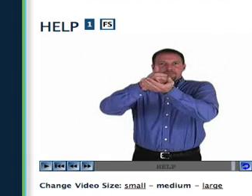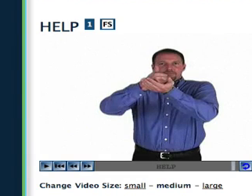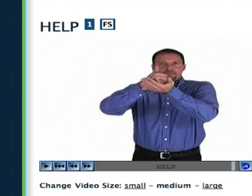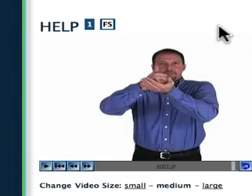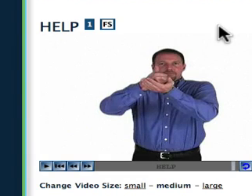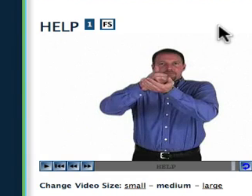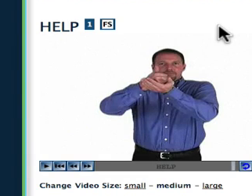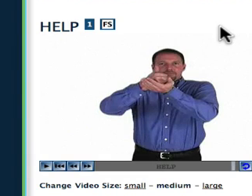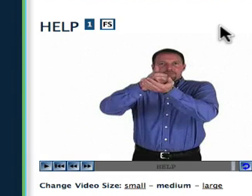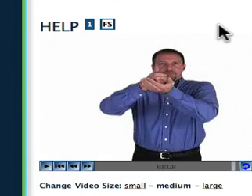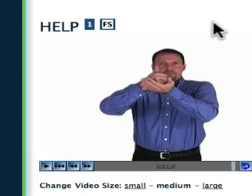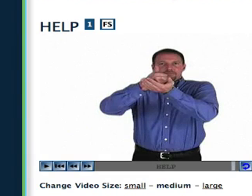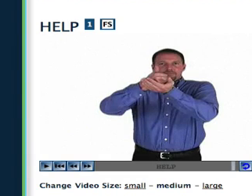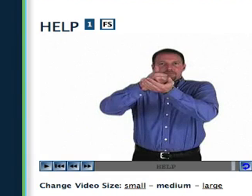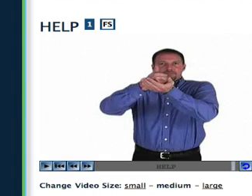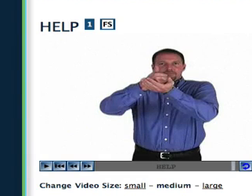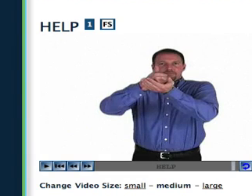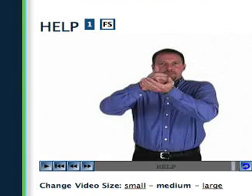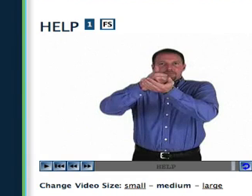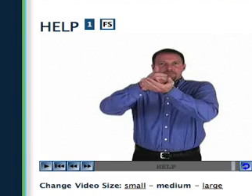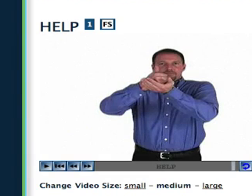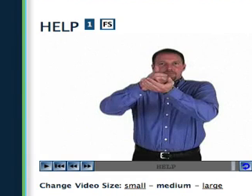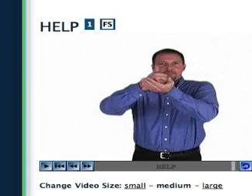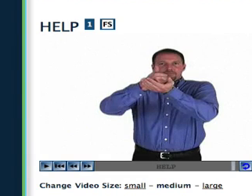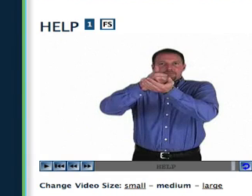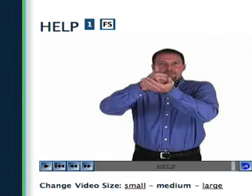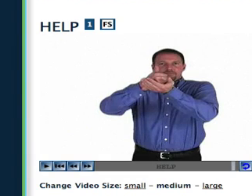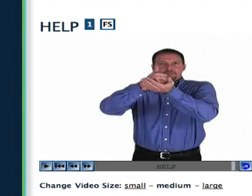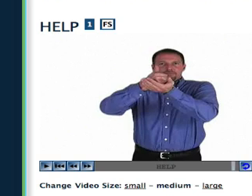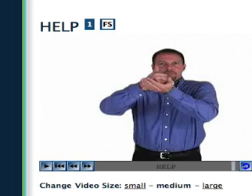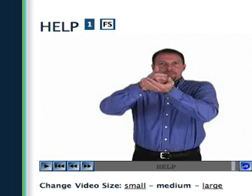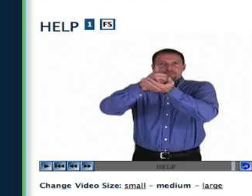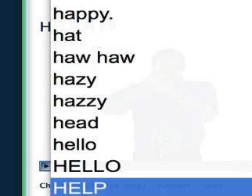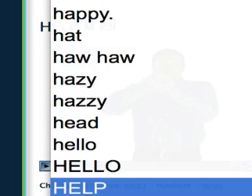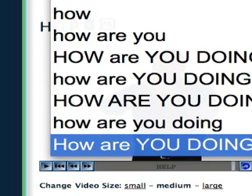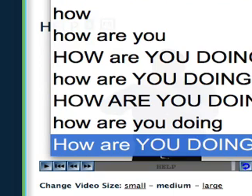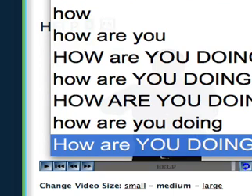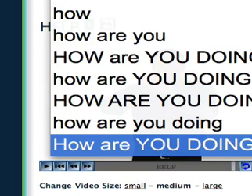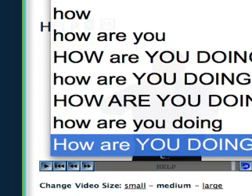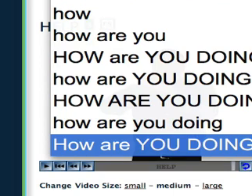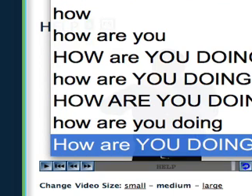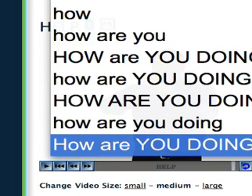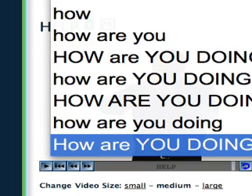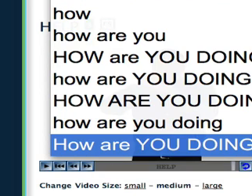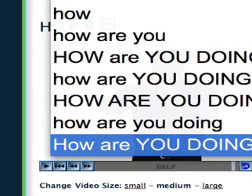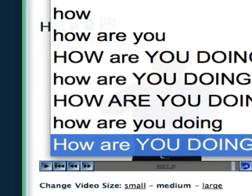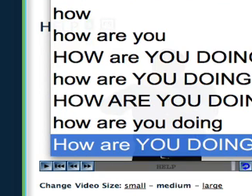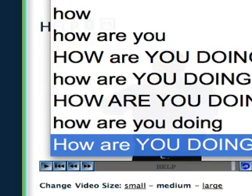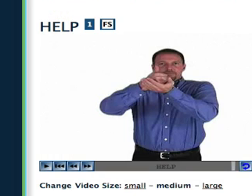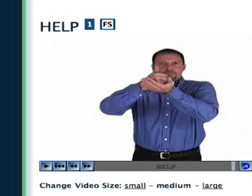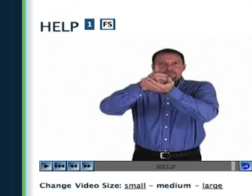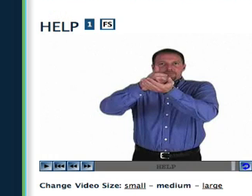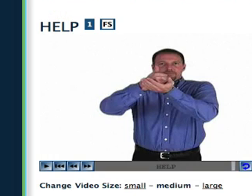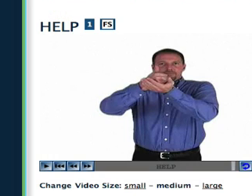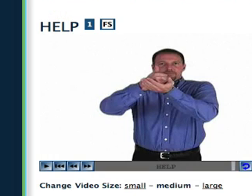Ok, let's say we want to look at a phrase. So I am going to look for the phrase, HOW ARE YOU DOING?